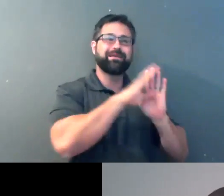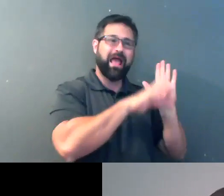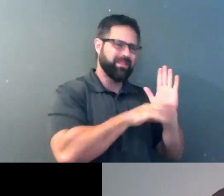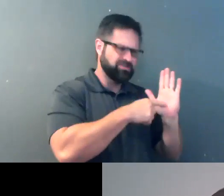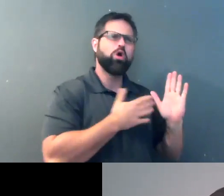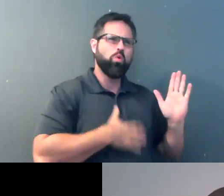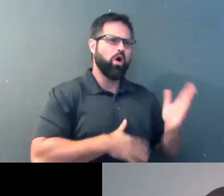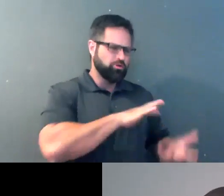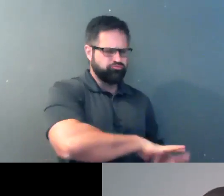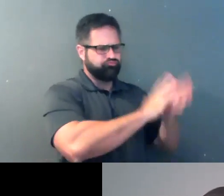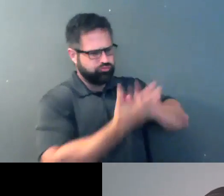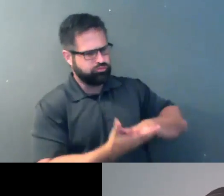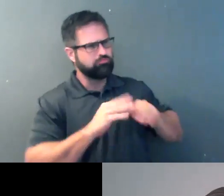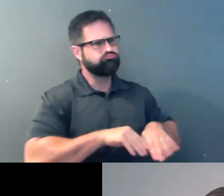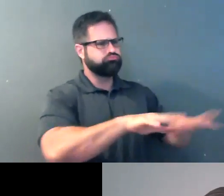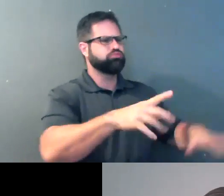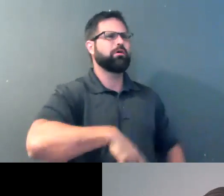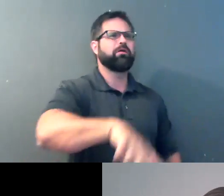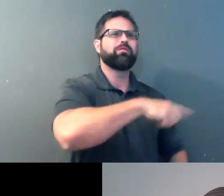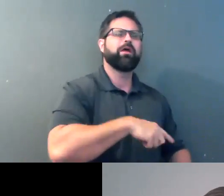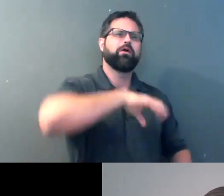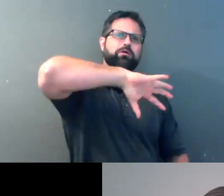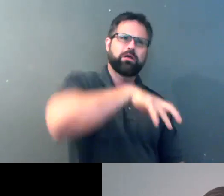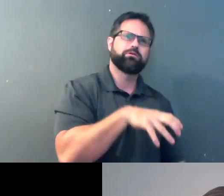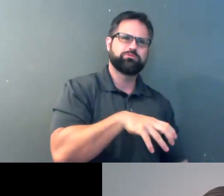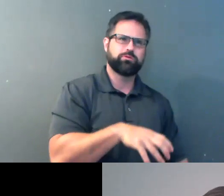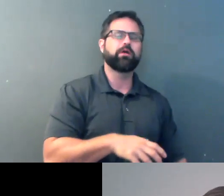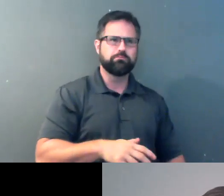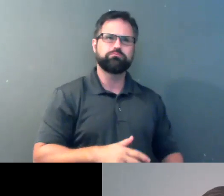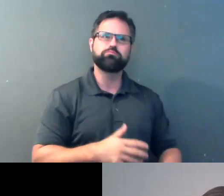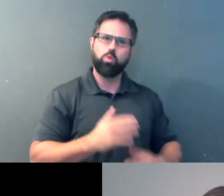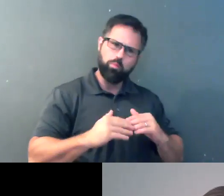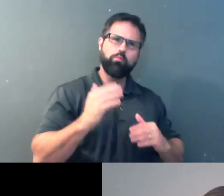global frameworks for disability inclusive humanitarian action so it's focusing on